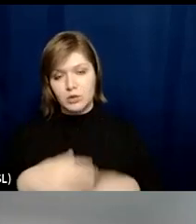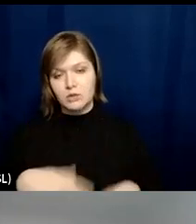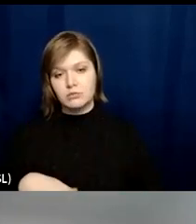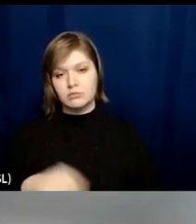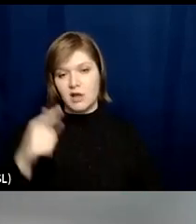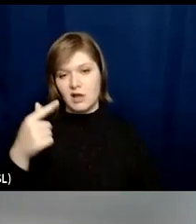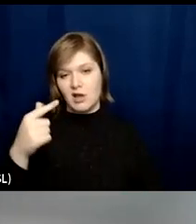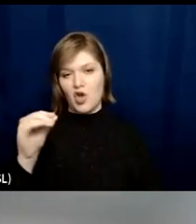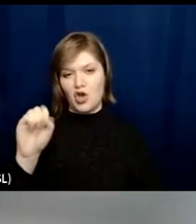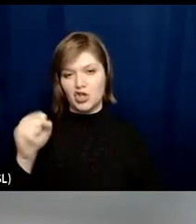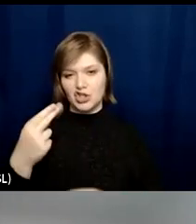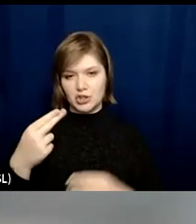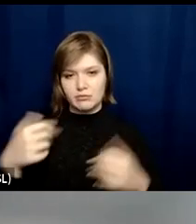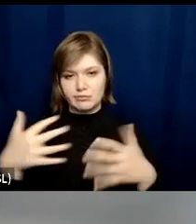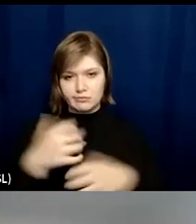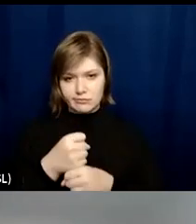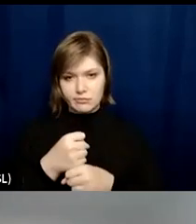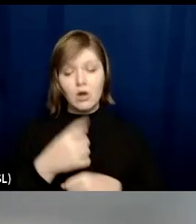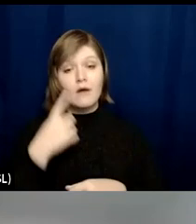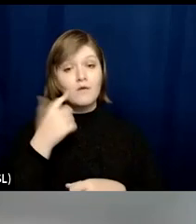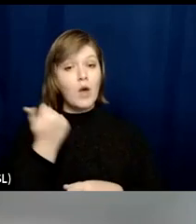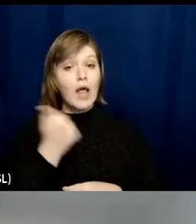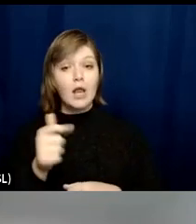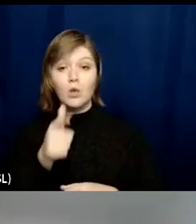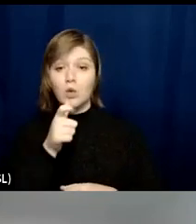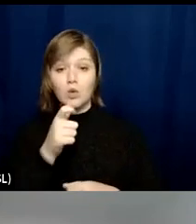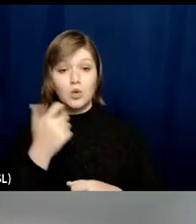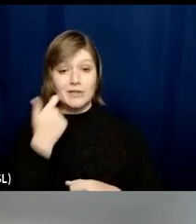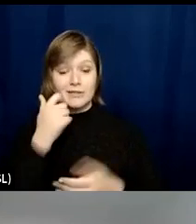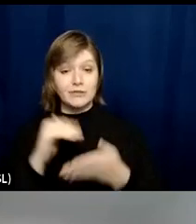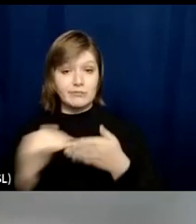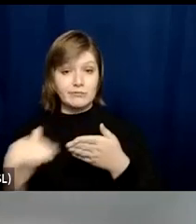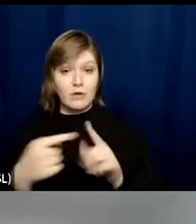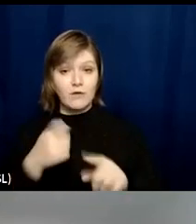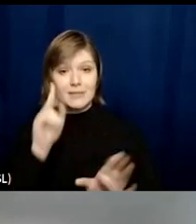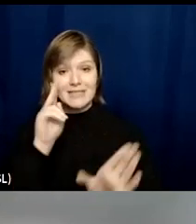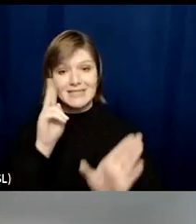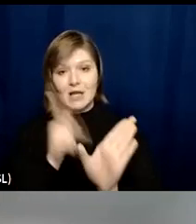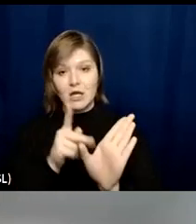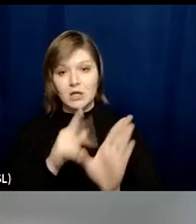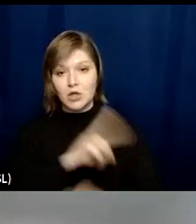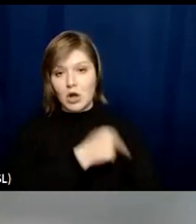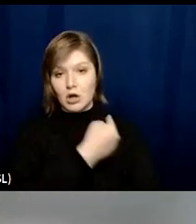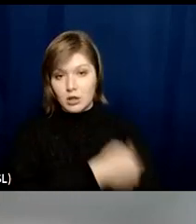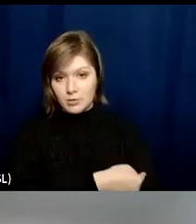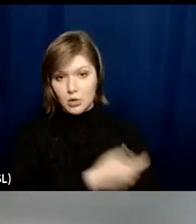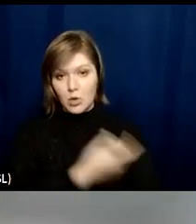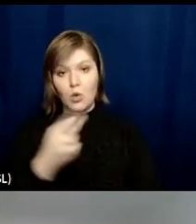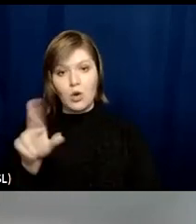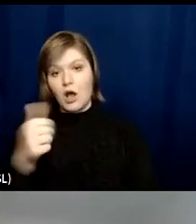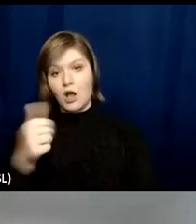new in creating our housing through a single procurement for sponsor-based permanent supportive housing.